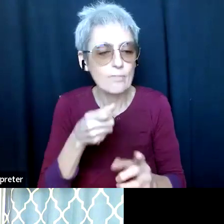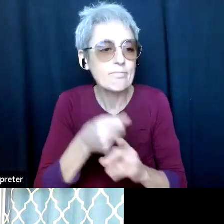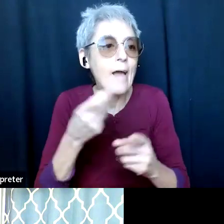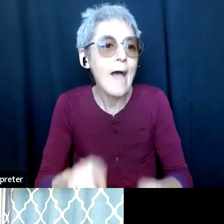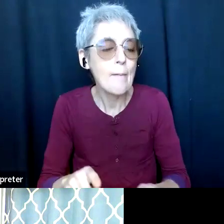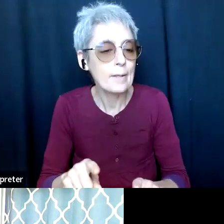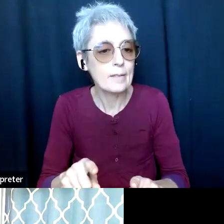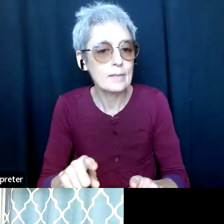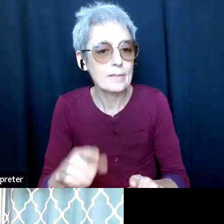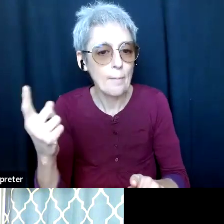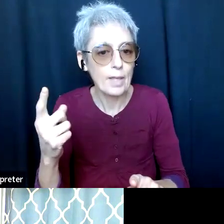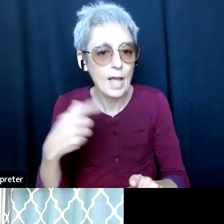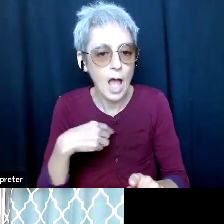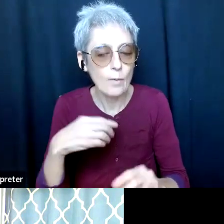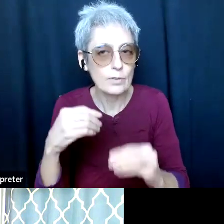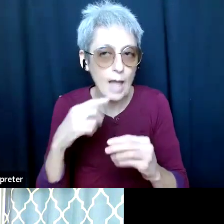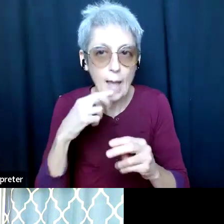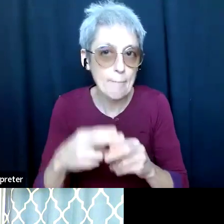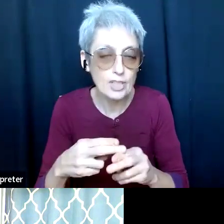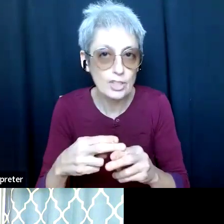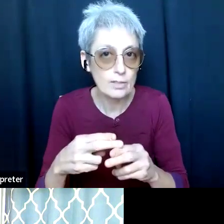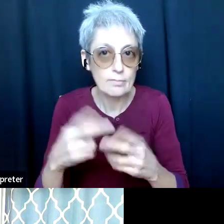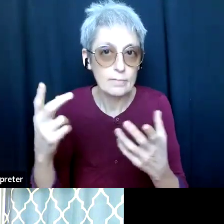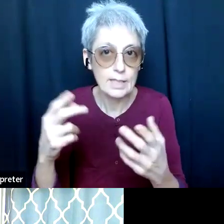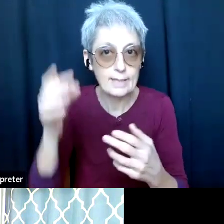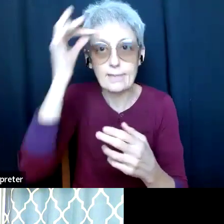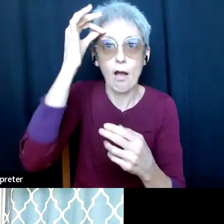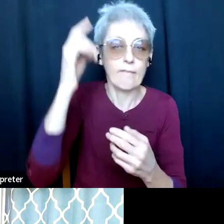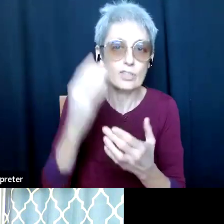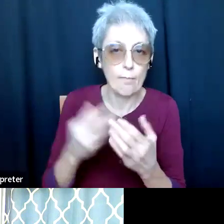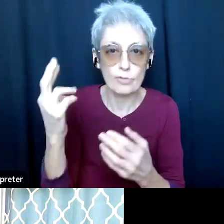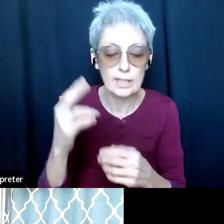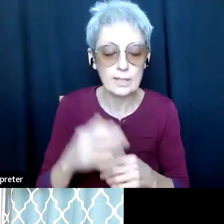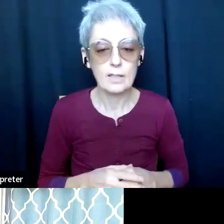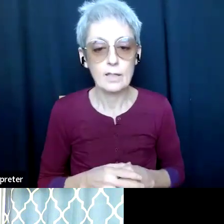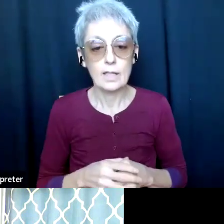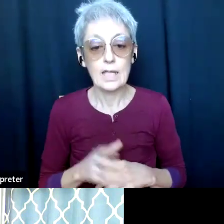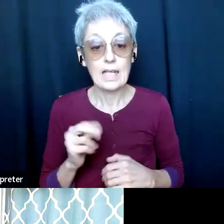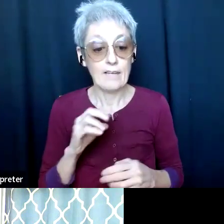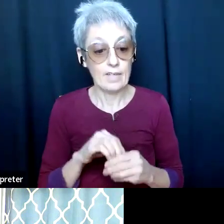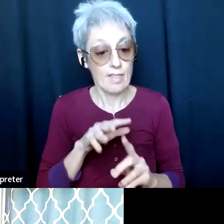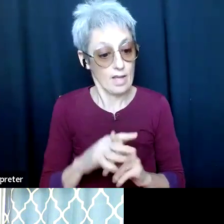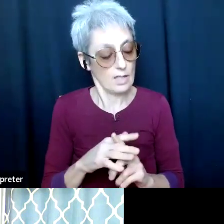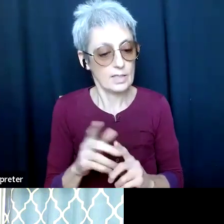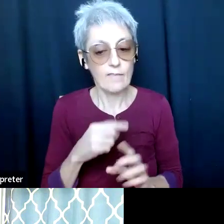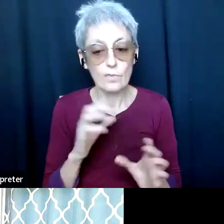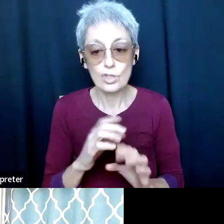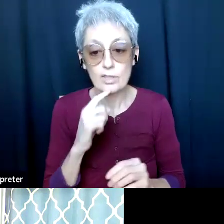to manipulate, for example, that on many trials in succession the distractor is showing up on the right side